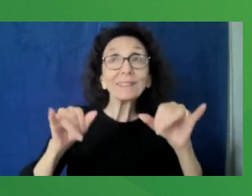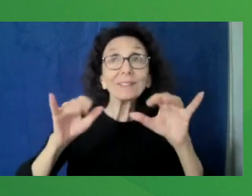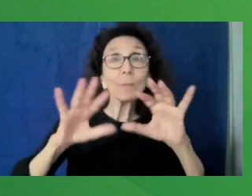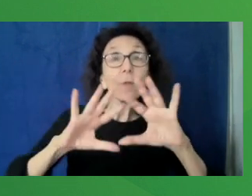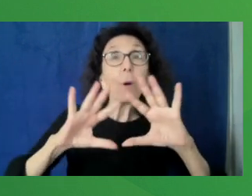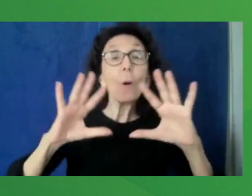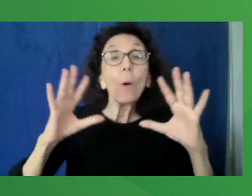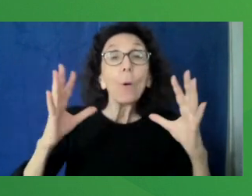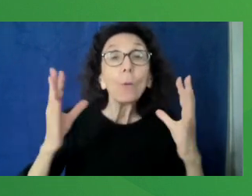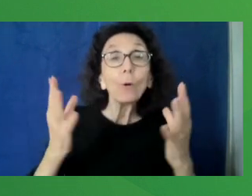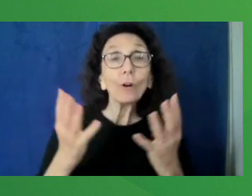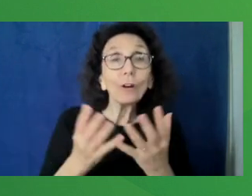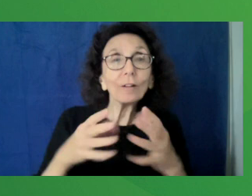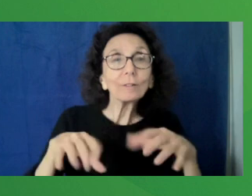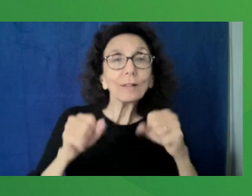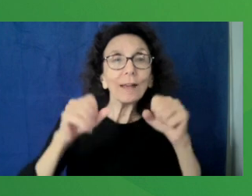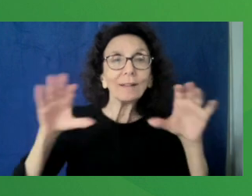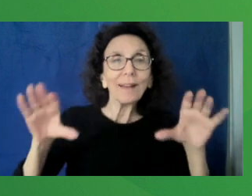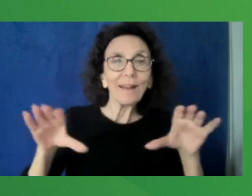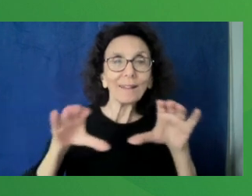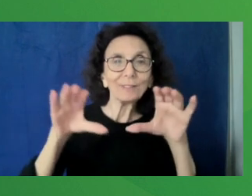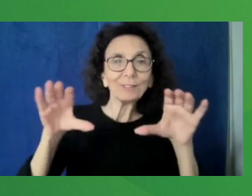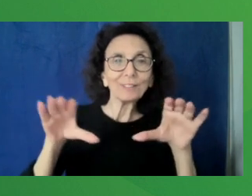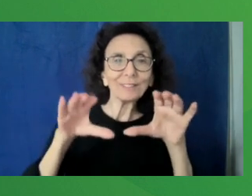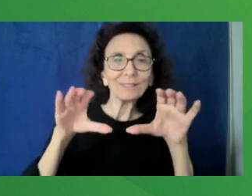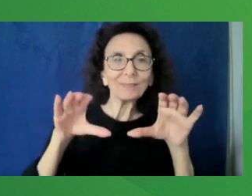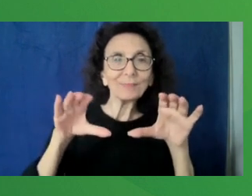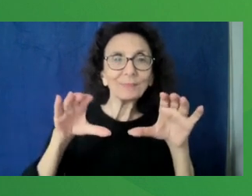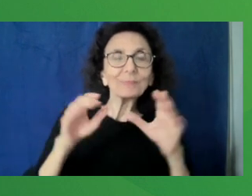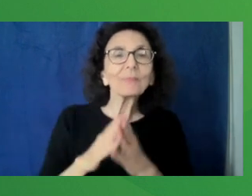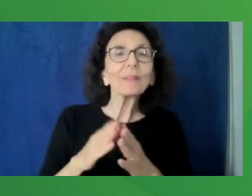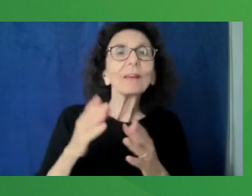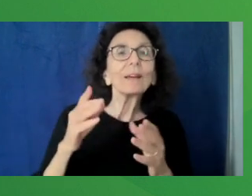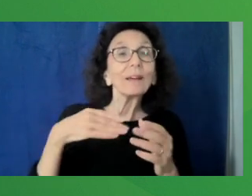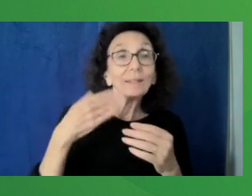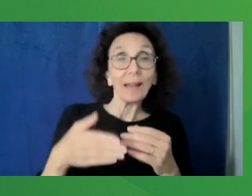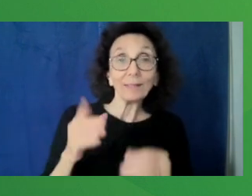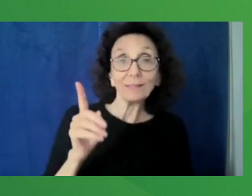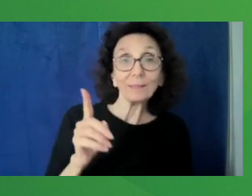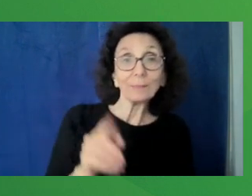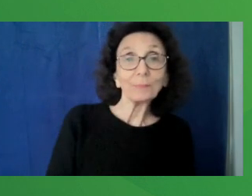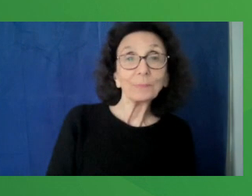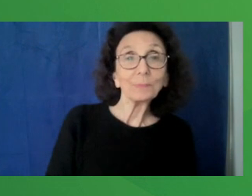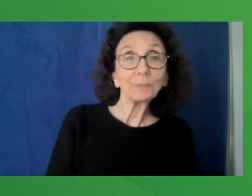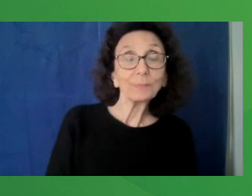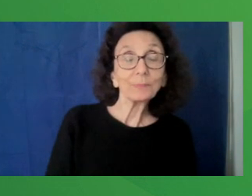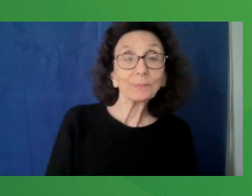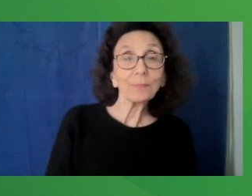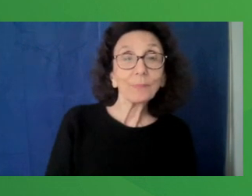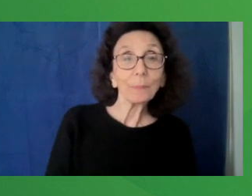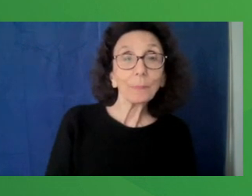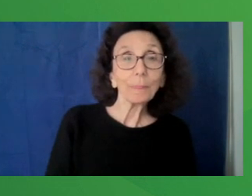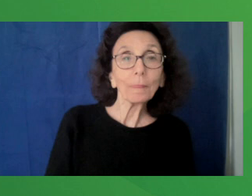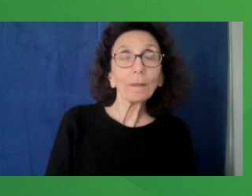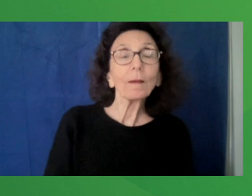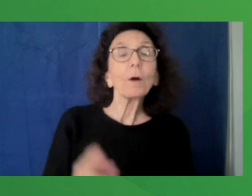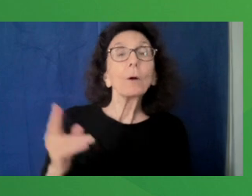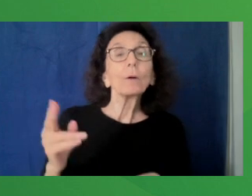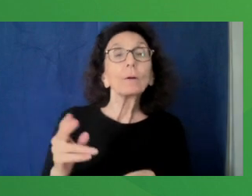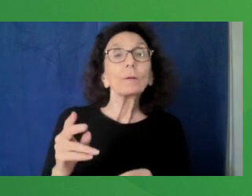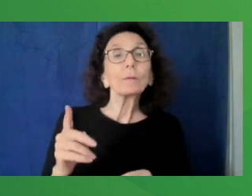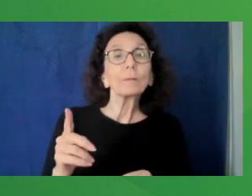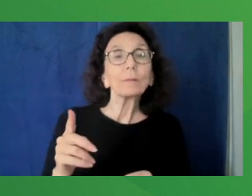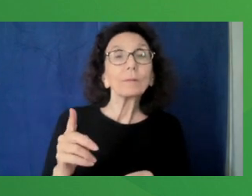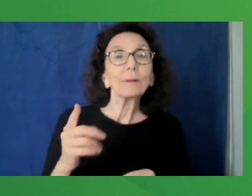Next slide. So we use in the guide... Oh, slide before. Sorry. Can you go back one?